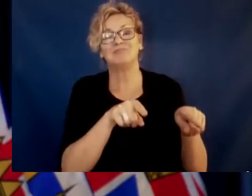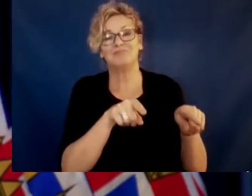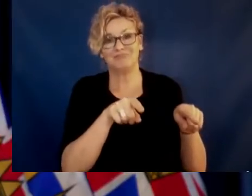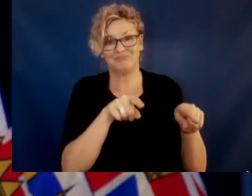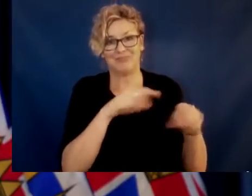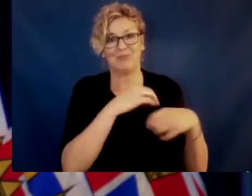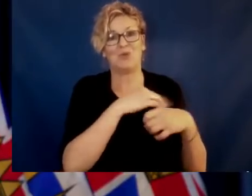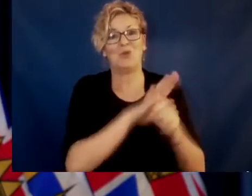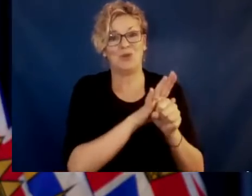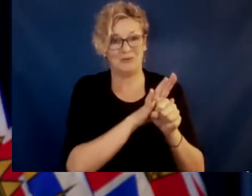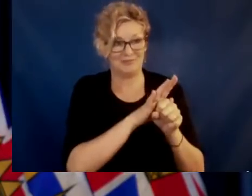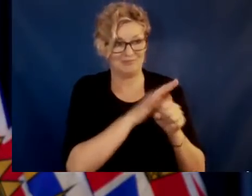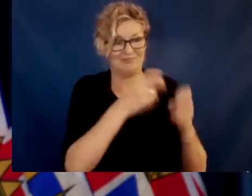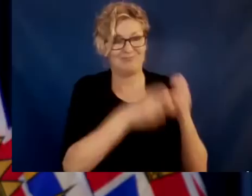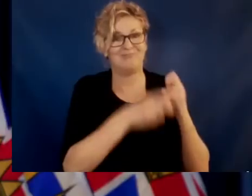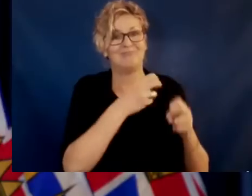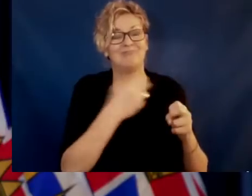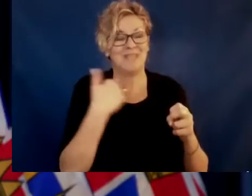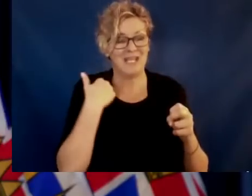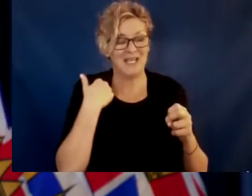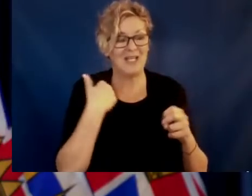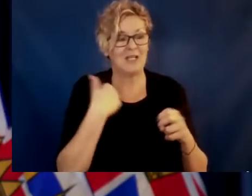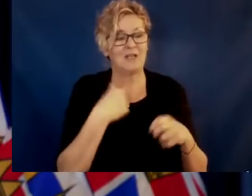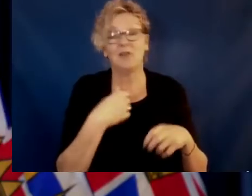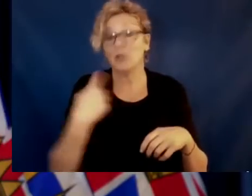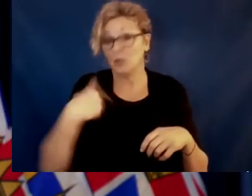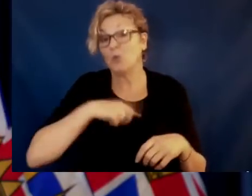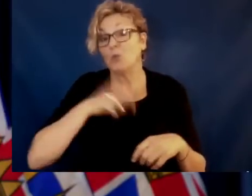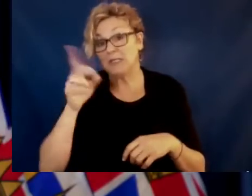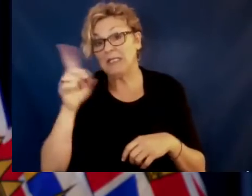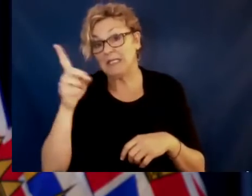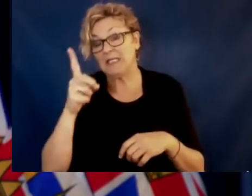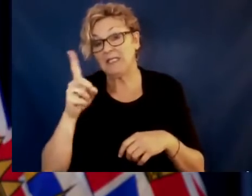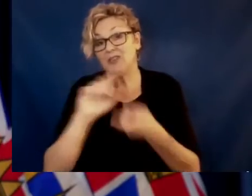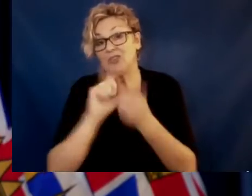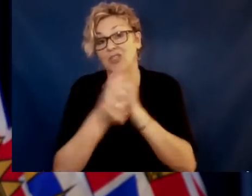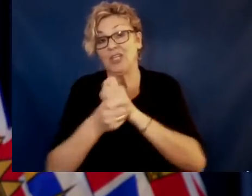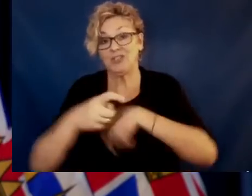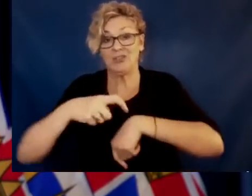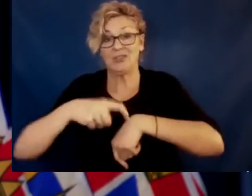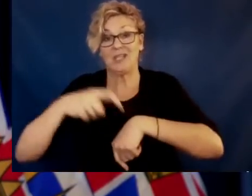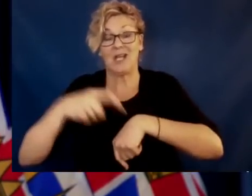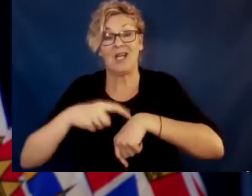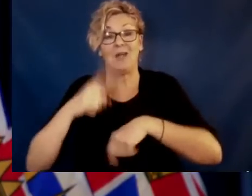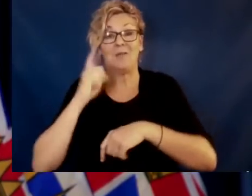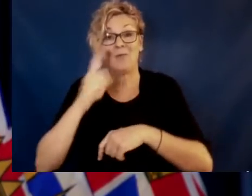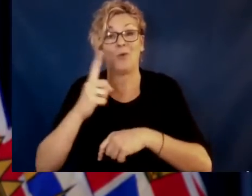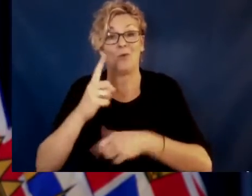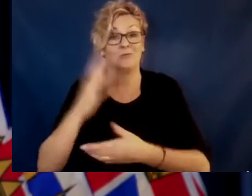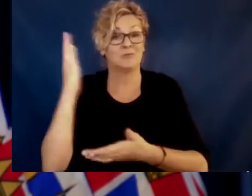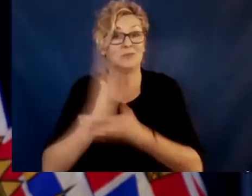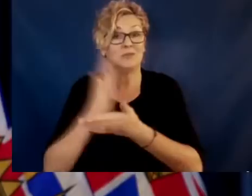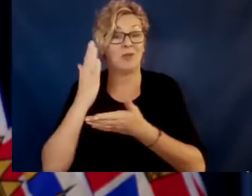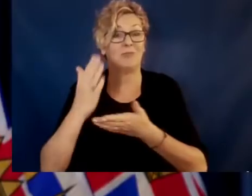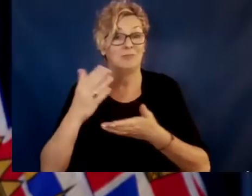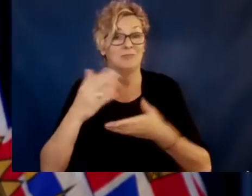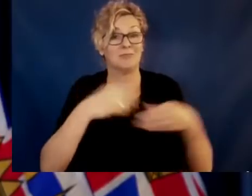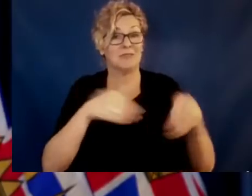Because what was happening, we were seeing that late at night people were going there to drink and it became more like that